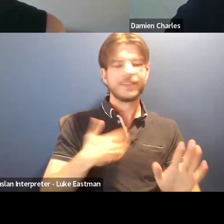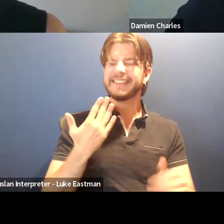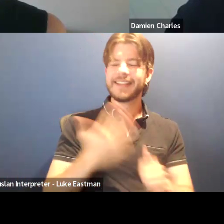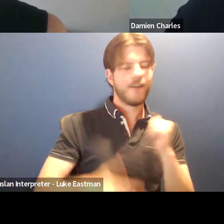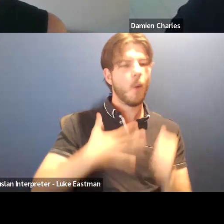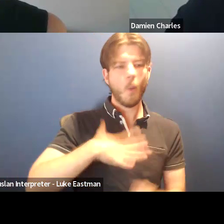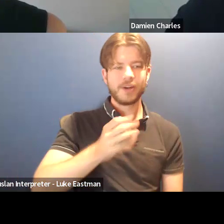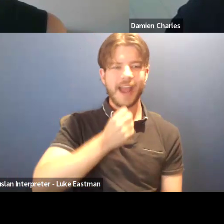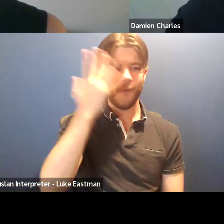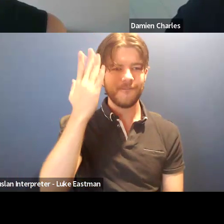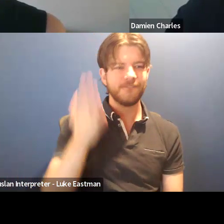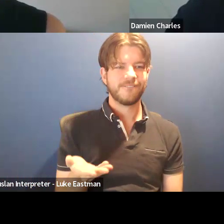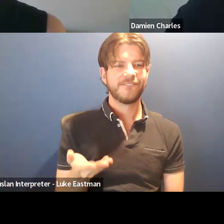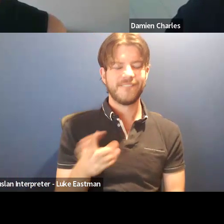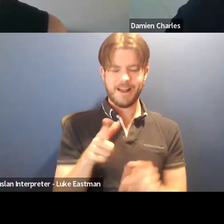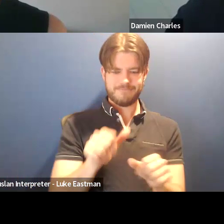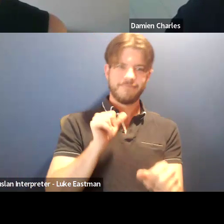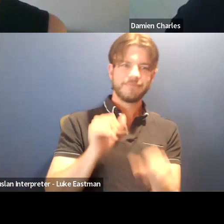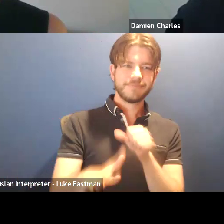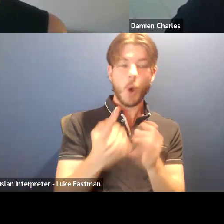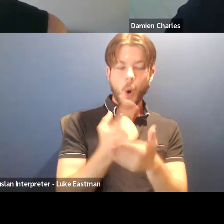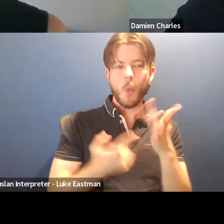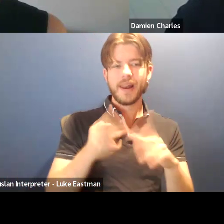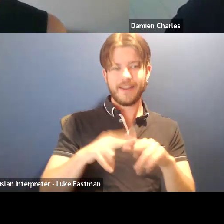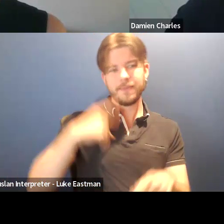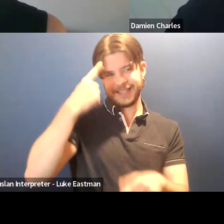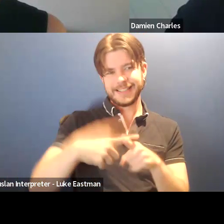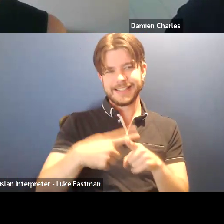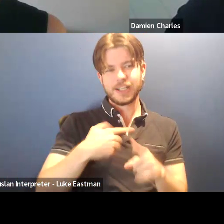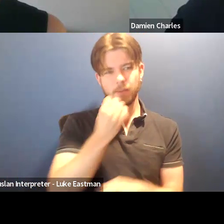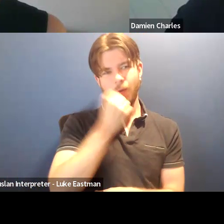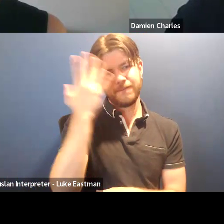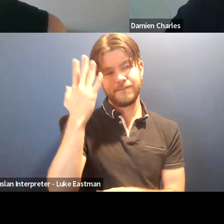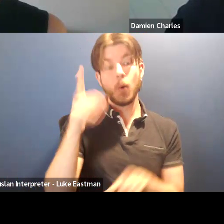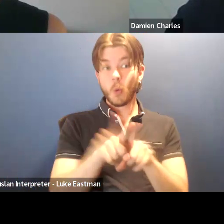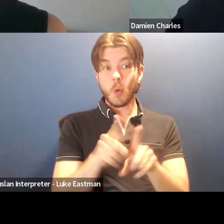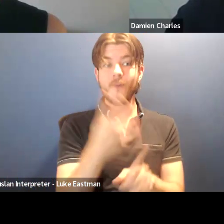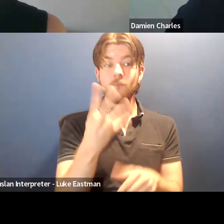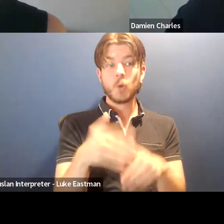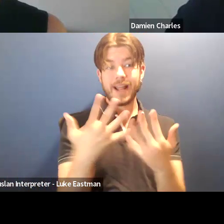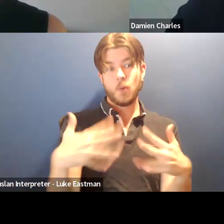really good as well with their Approaches. We only had school four days